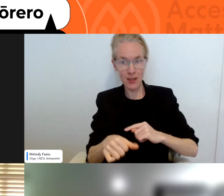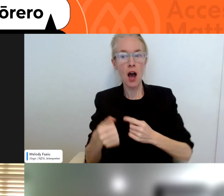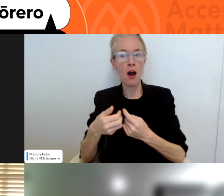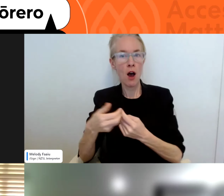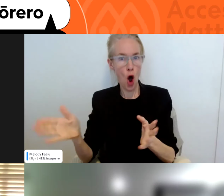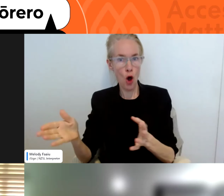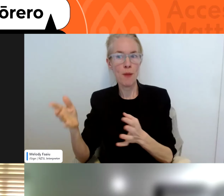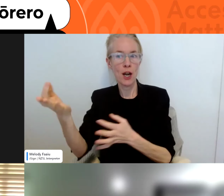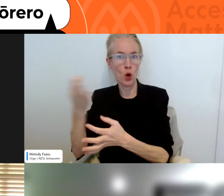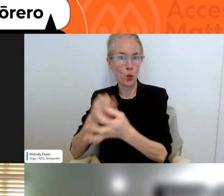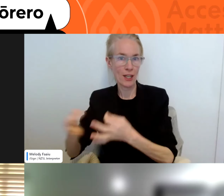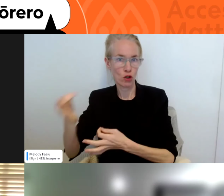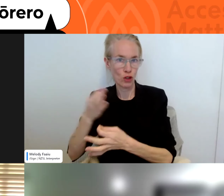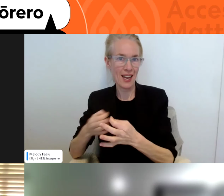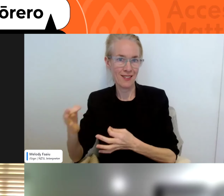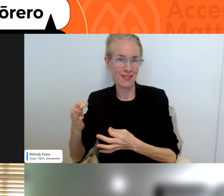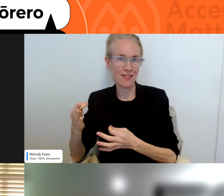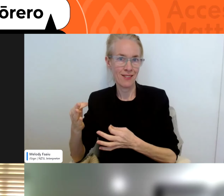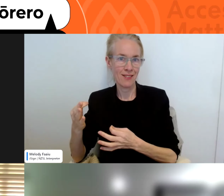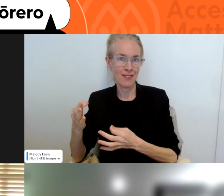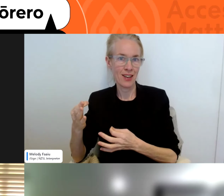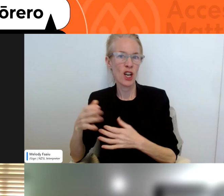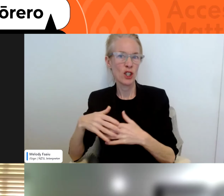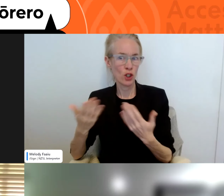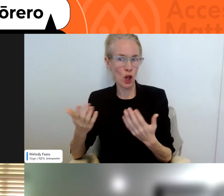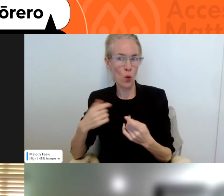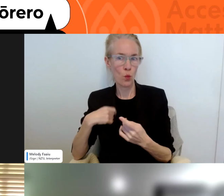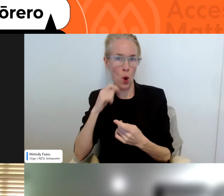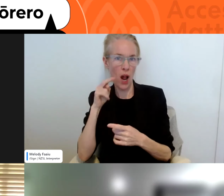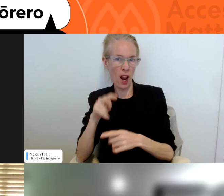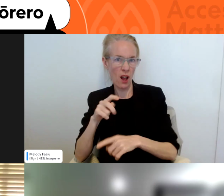be mindful of the time as well. How long would you like us to contribute